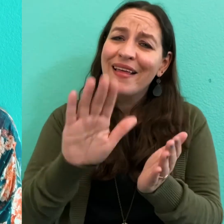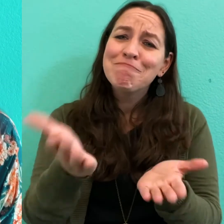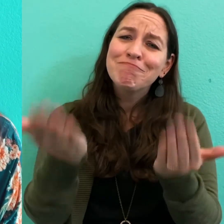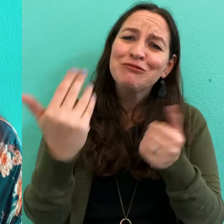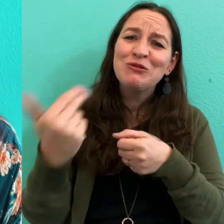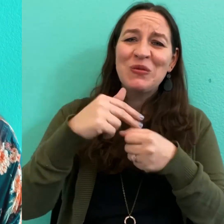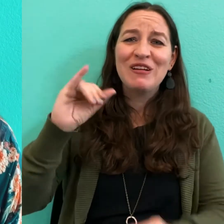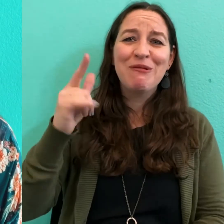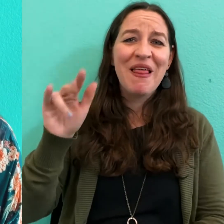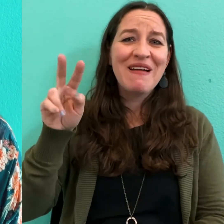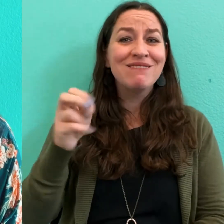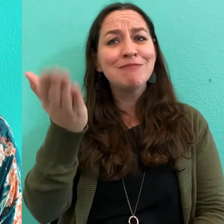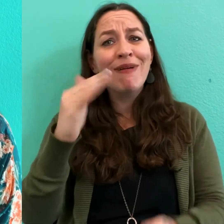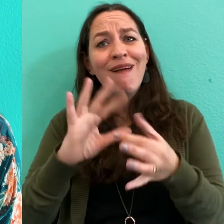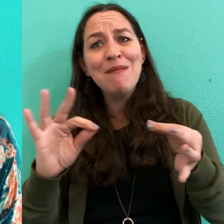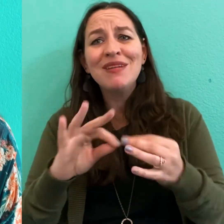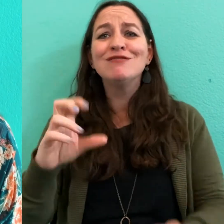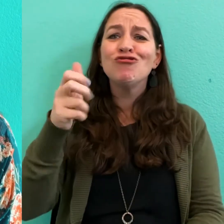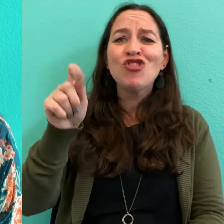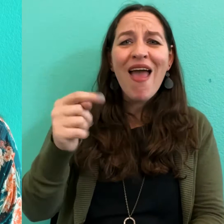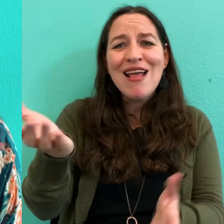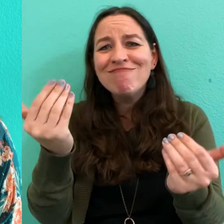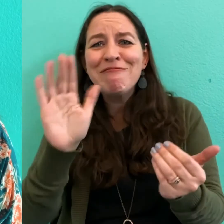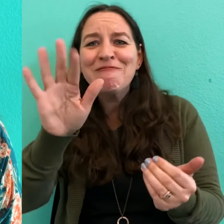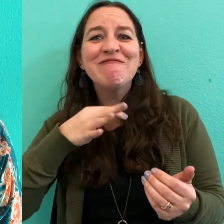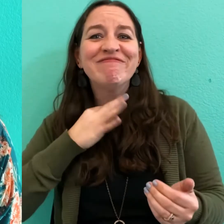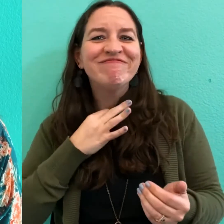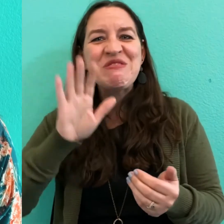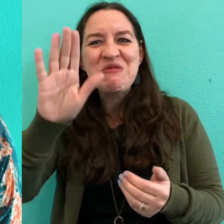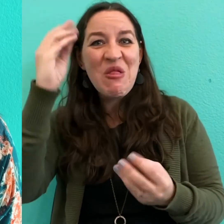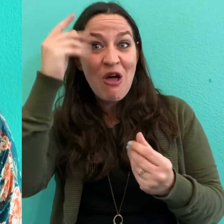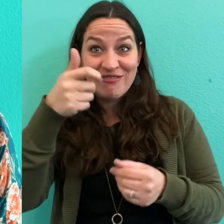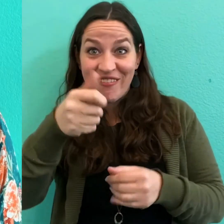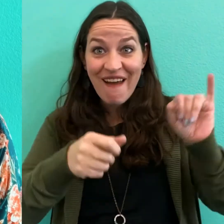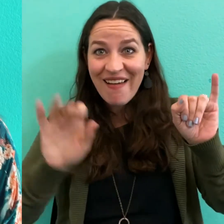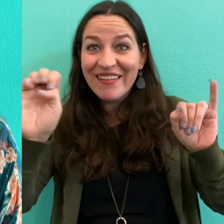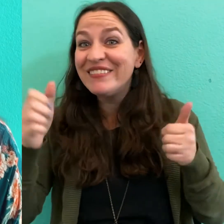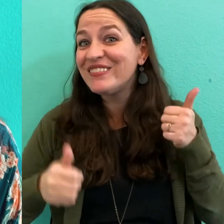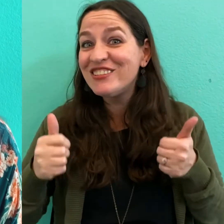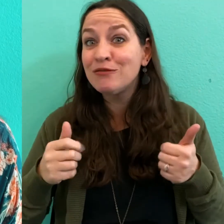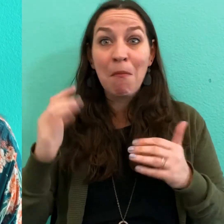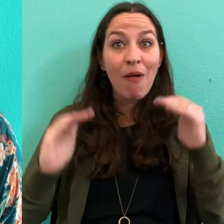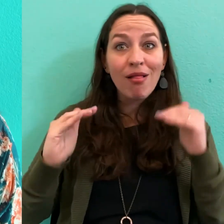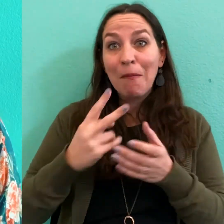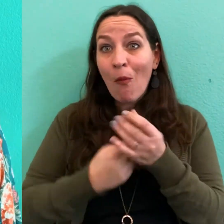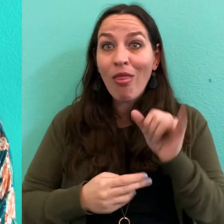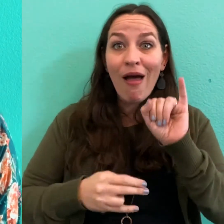Again, please join us on Instagram live. Drop your comments, chat with us. We want to know what you think. Tell us if you're an I or an E or a balanced EI.